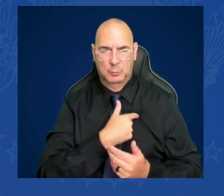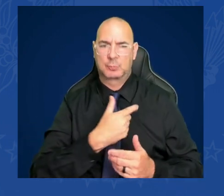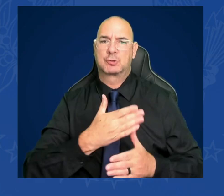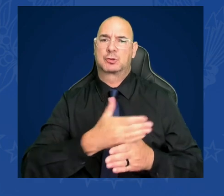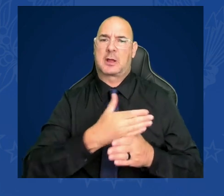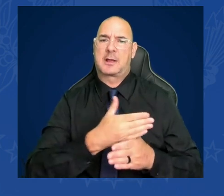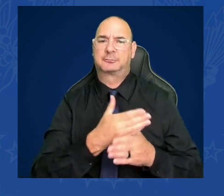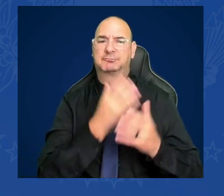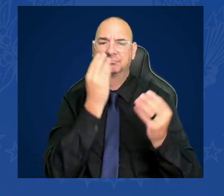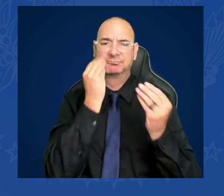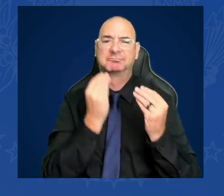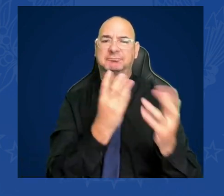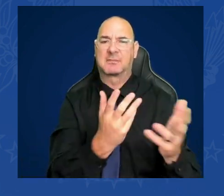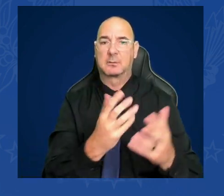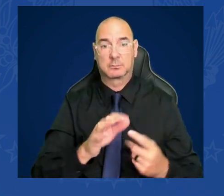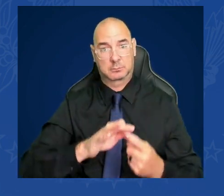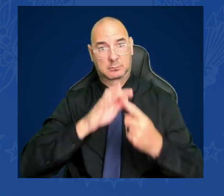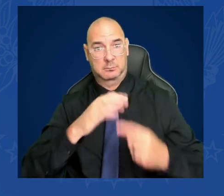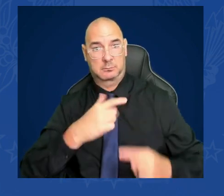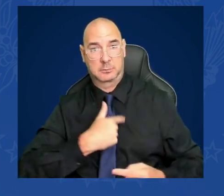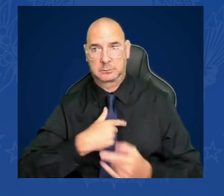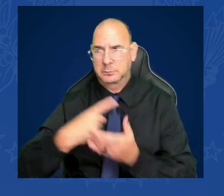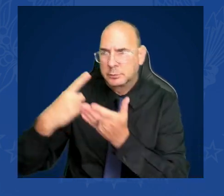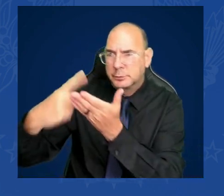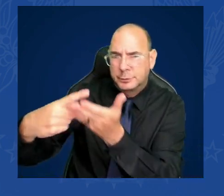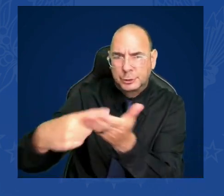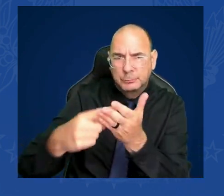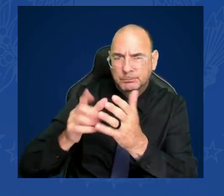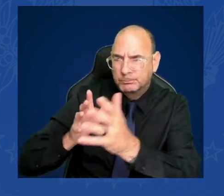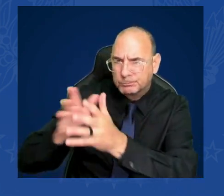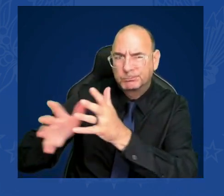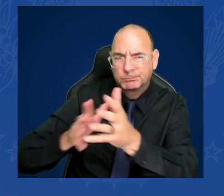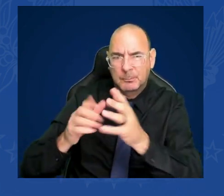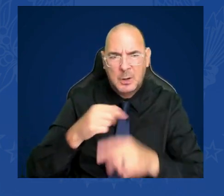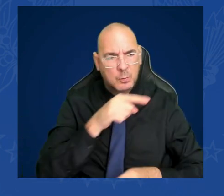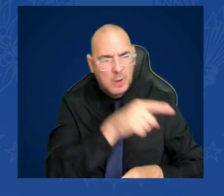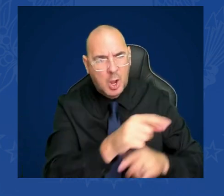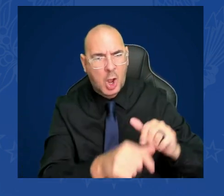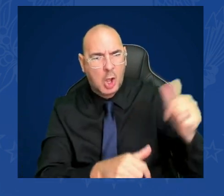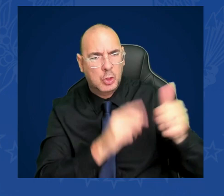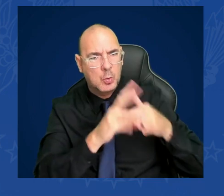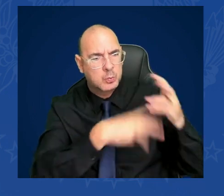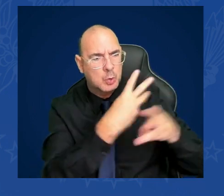which I do, with other world leaders. President Joe Biden and I,